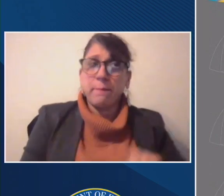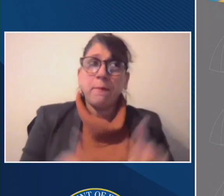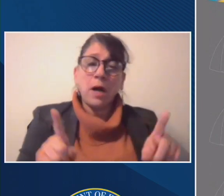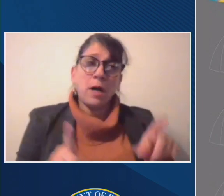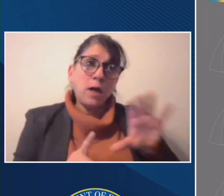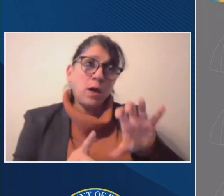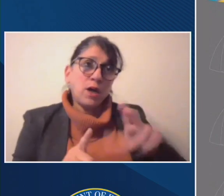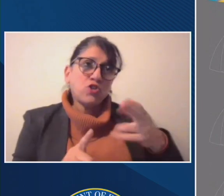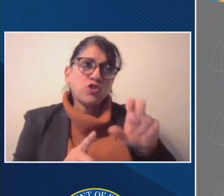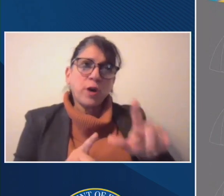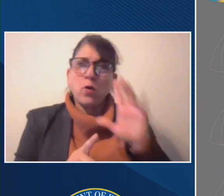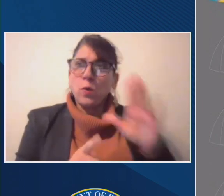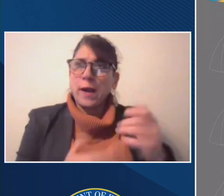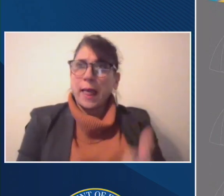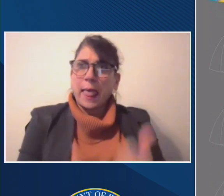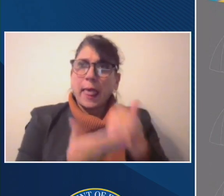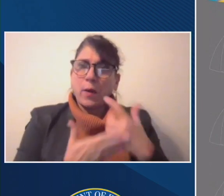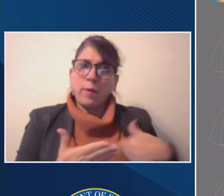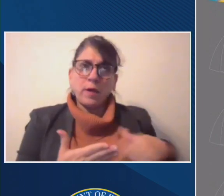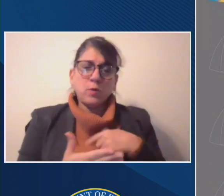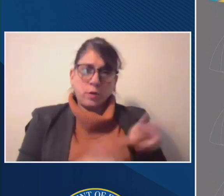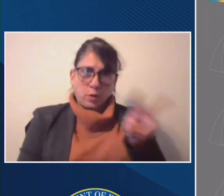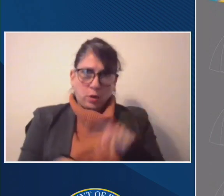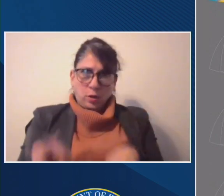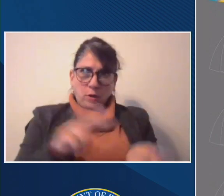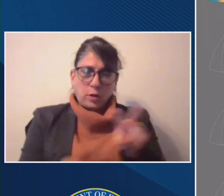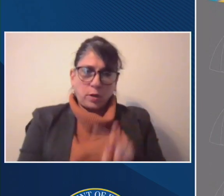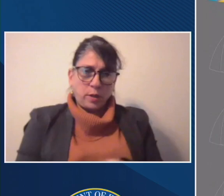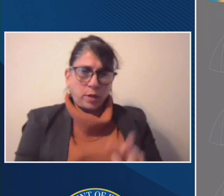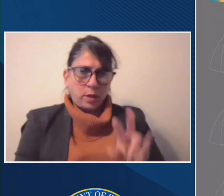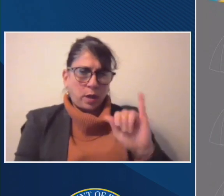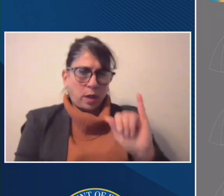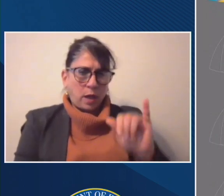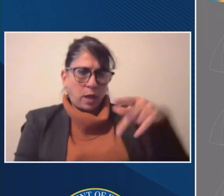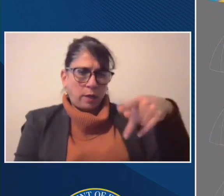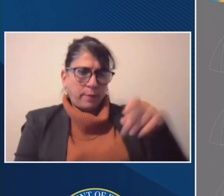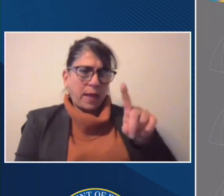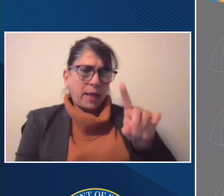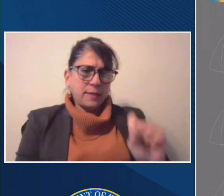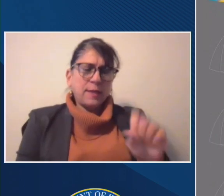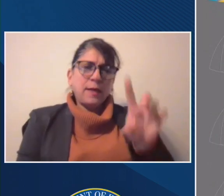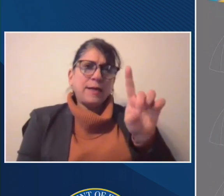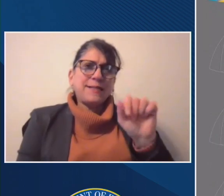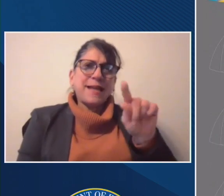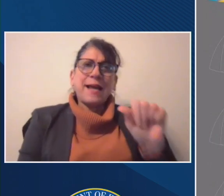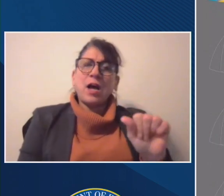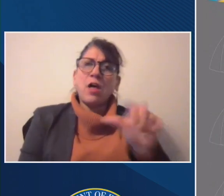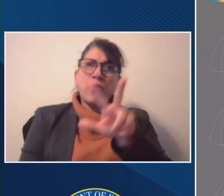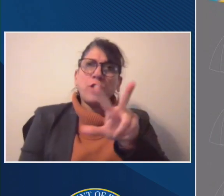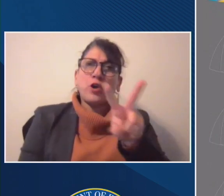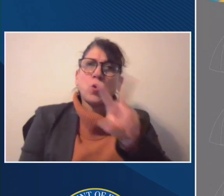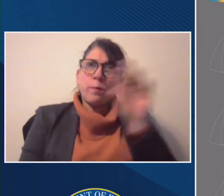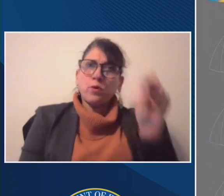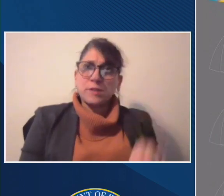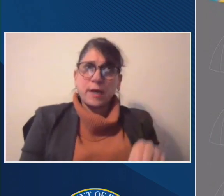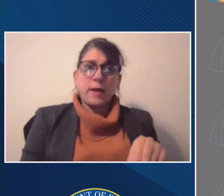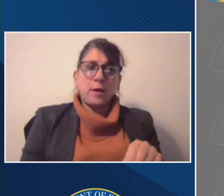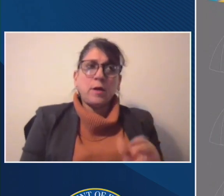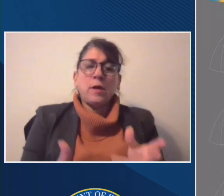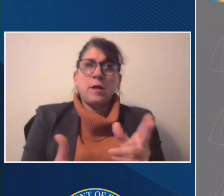with is the fact that when you look at IPEDS data, 32% of all students were enrolled exclusively in distance Ed, and